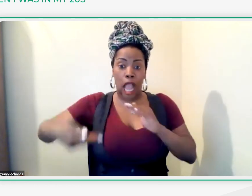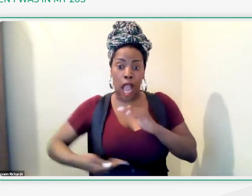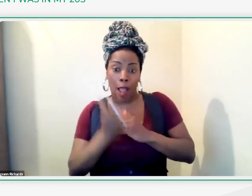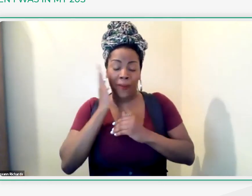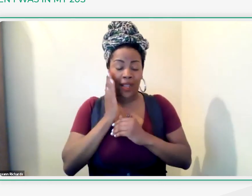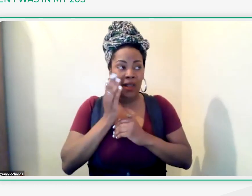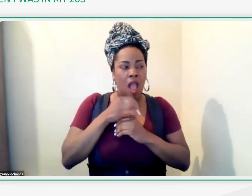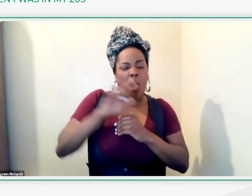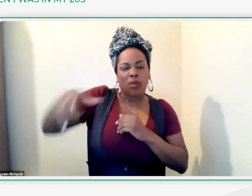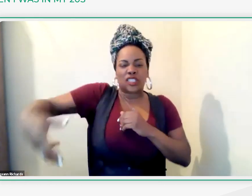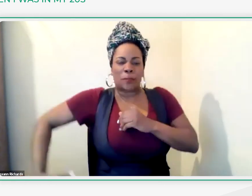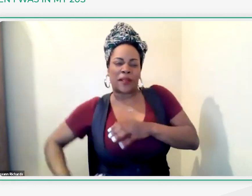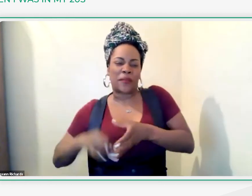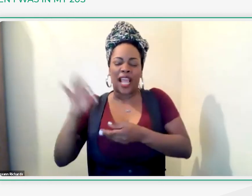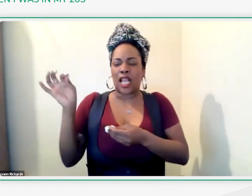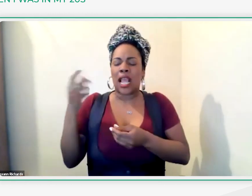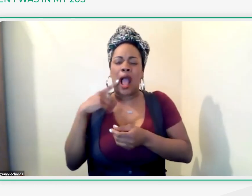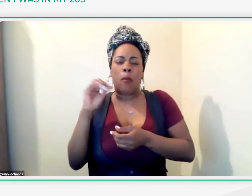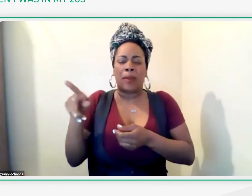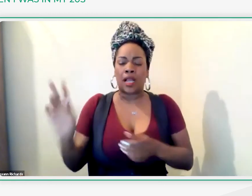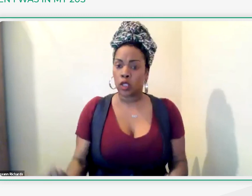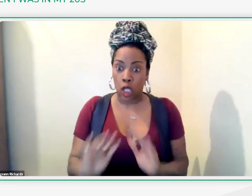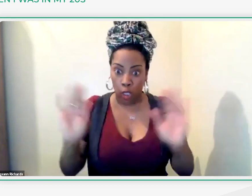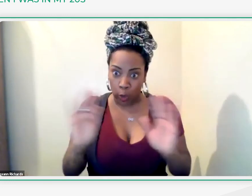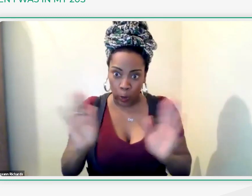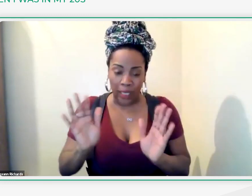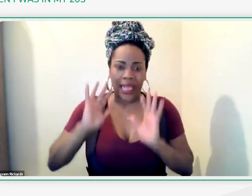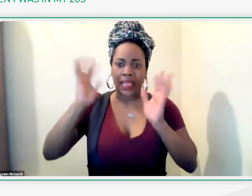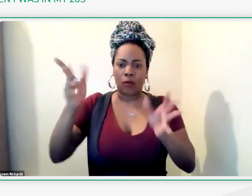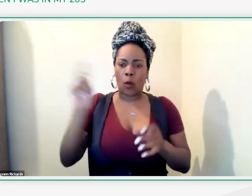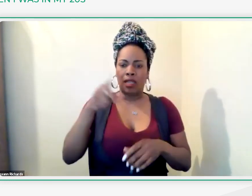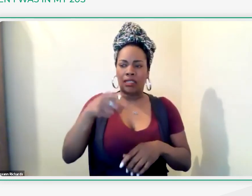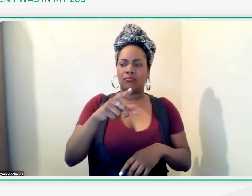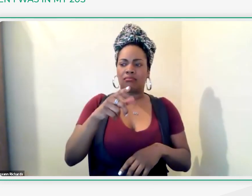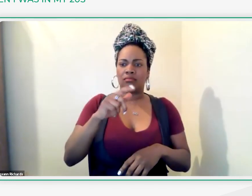Like your bed – if you have it in a box under your bed or something, under your pillow